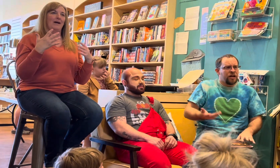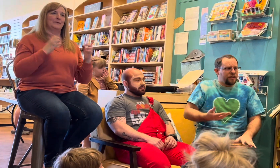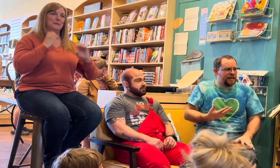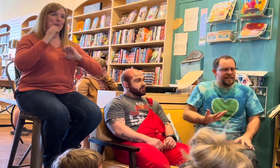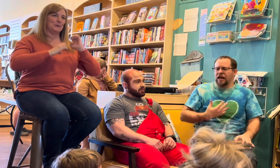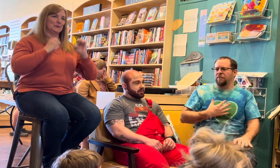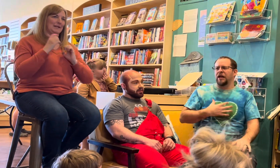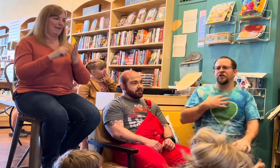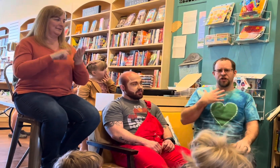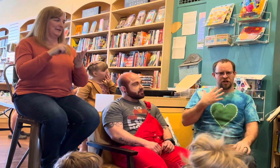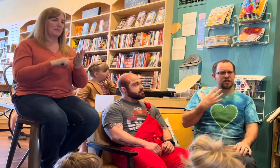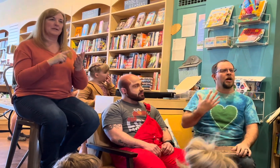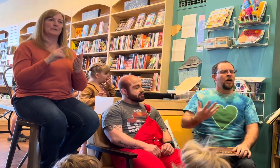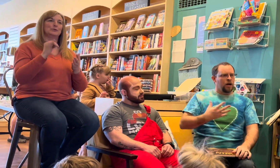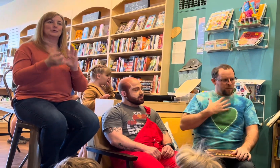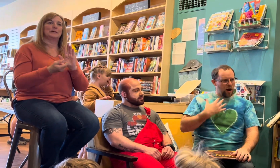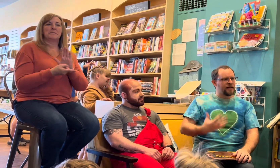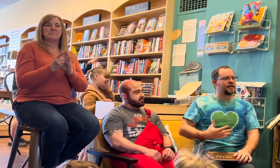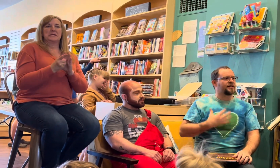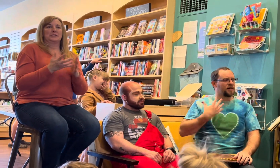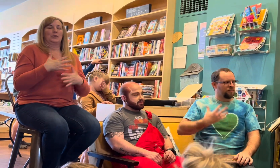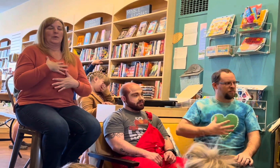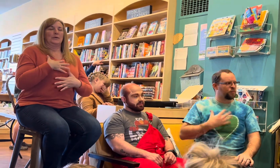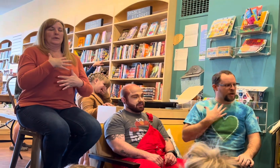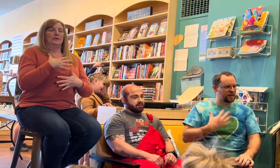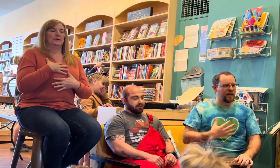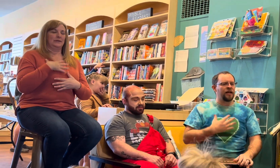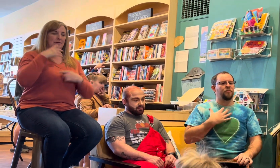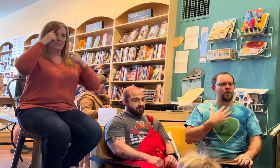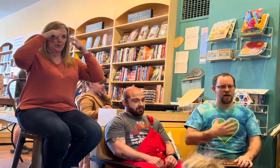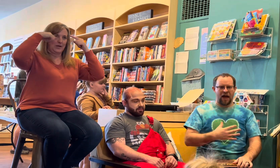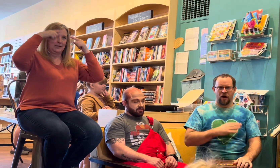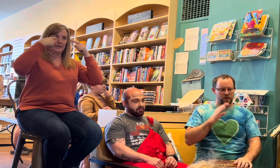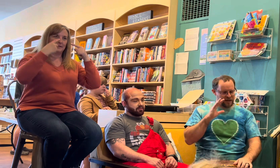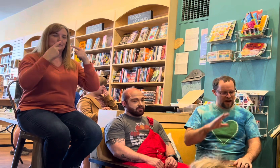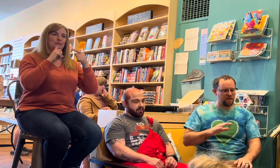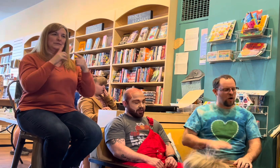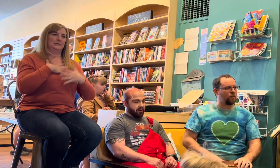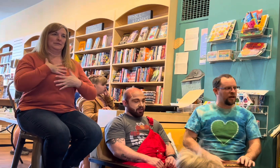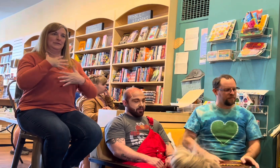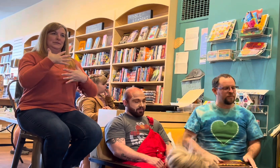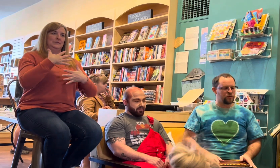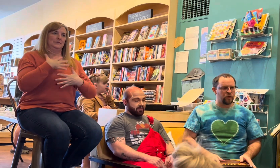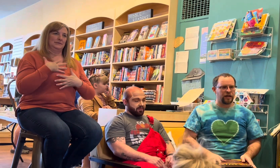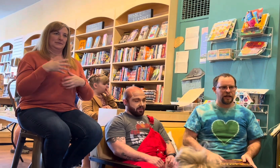you need to take a minute to just process them. Breathe in, breathe out. Take a moment. Really,